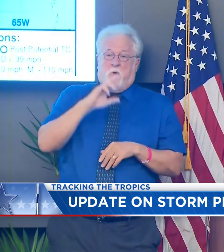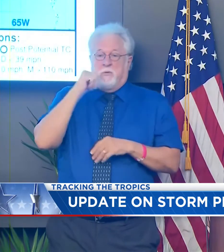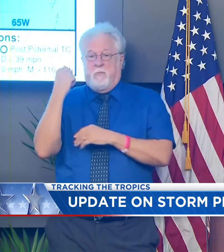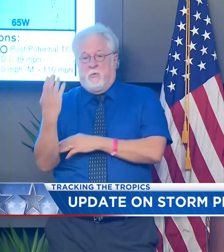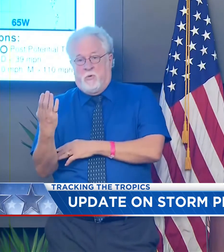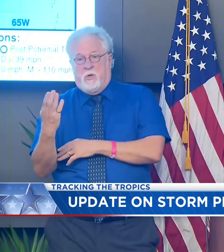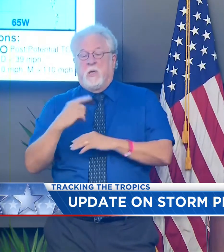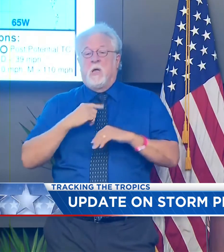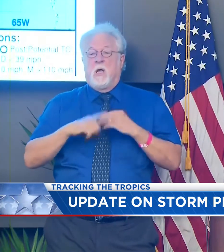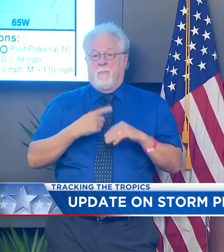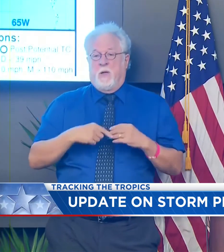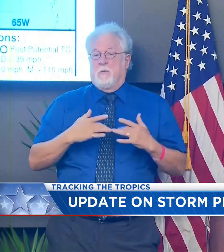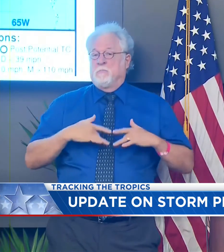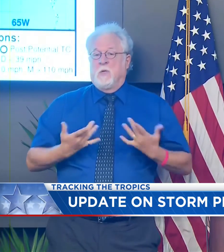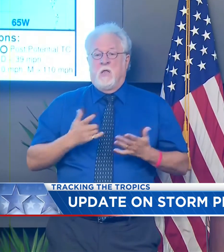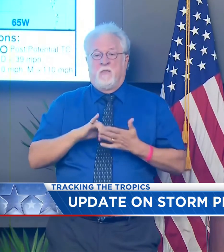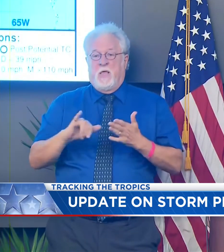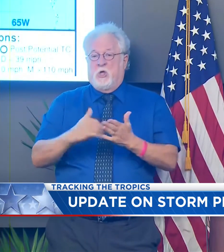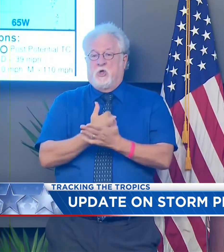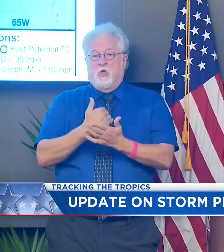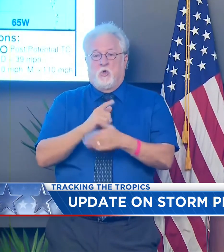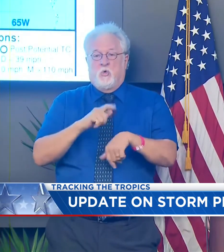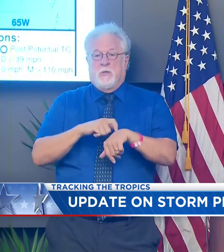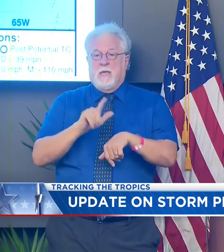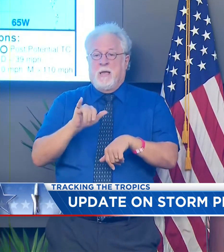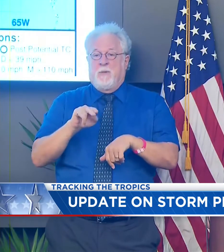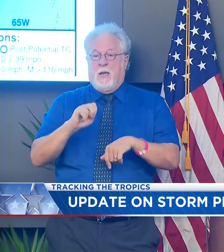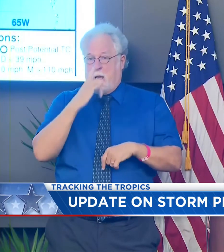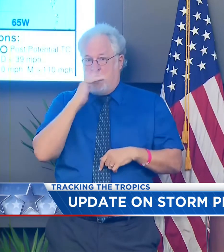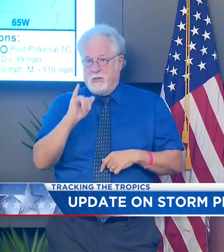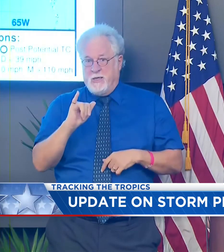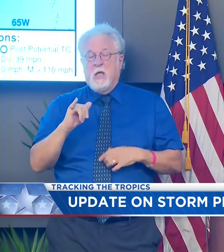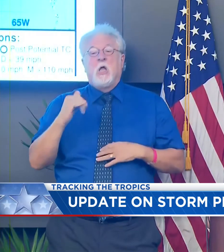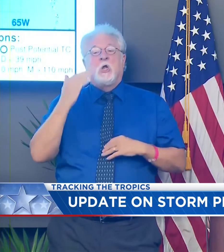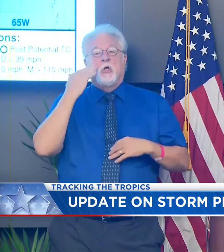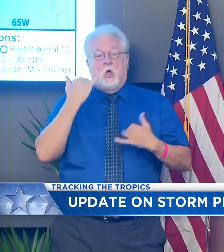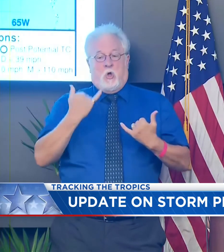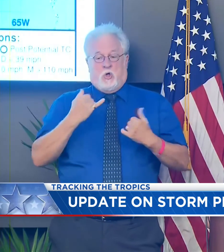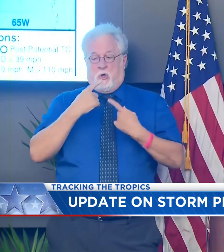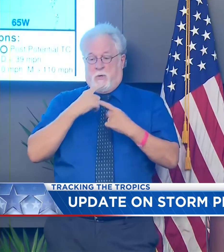WE HAVE A WHOLE NEW SET OF THINGS WE HAVE TO THINK ABOUT. THE I'LL HAVE MORE INFORMATION FOR YOU EITHER TONIGHT OR